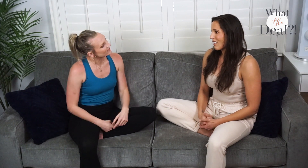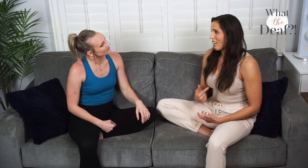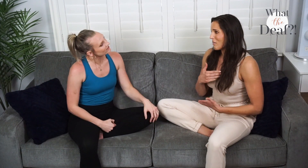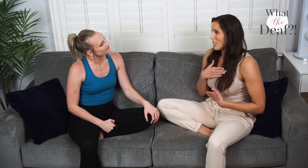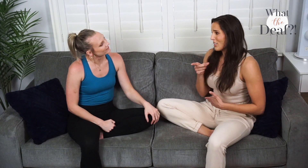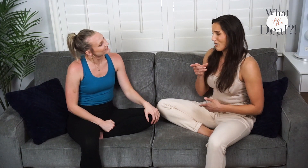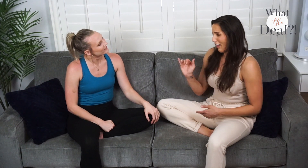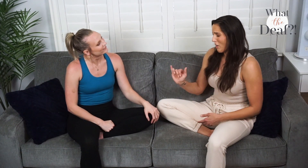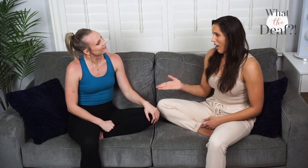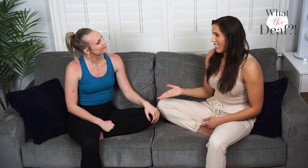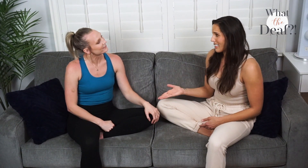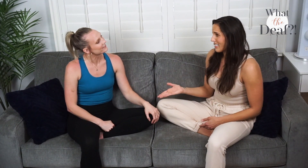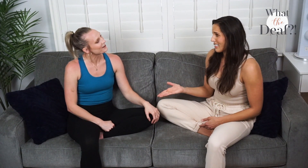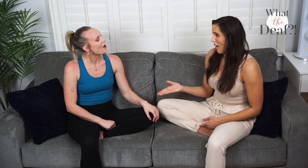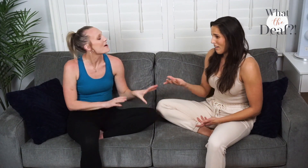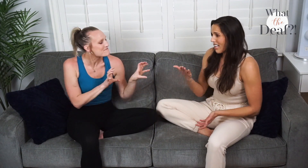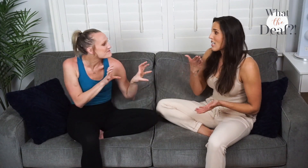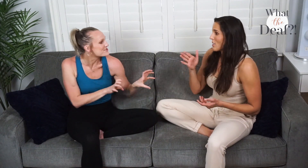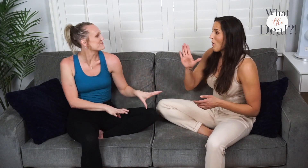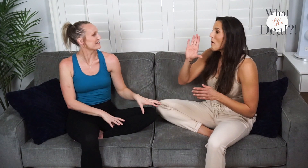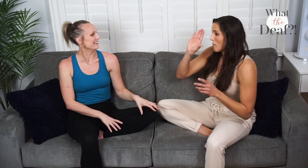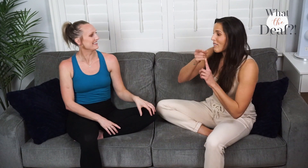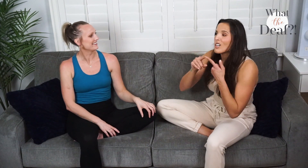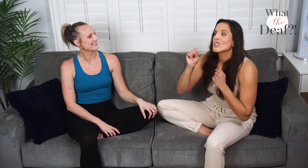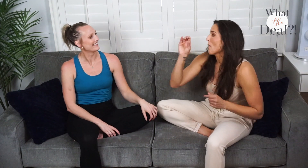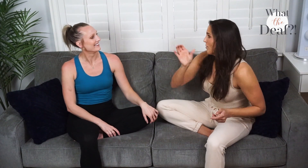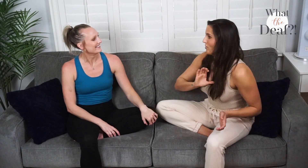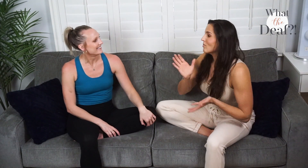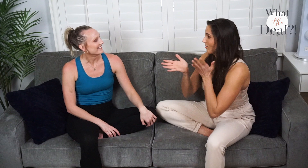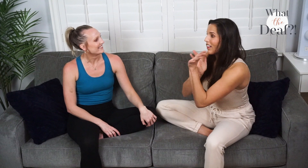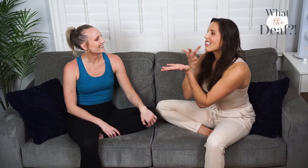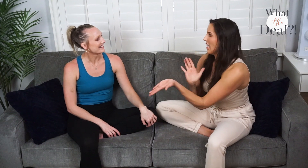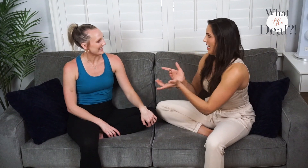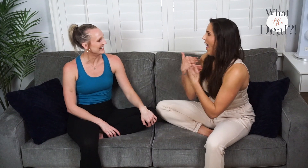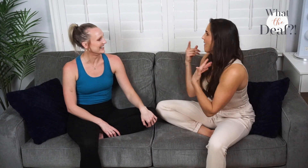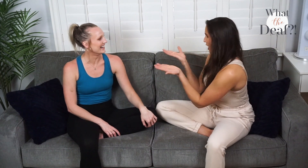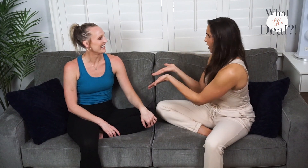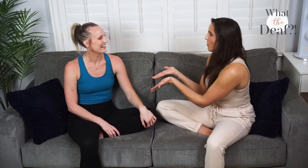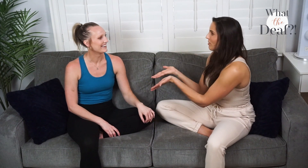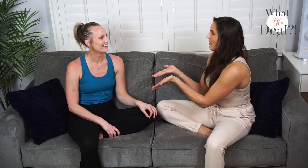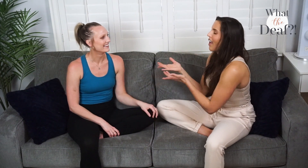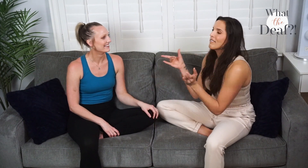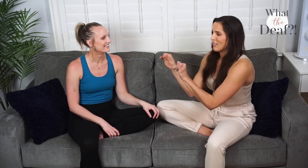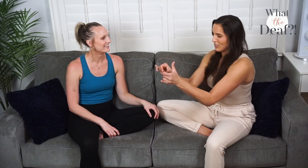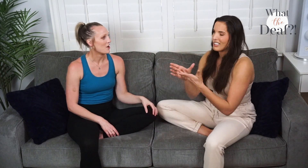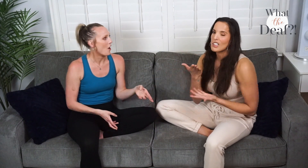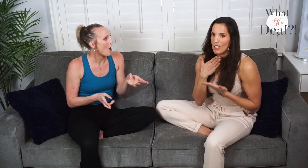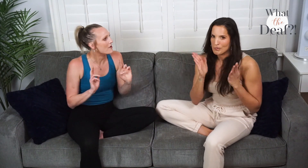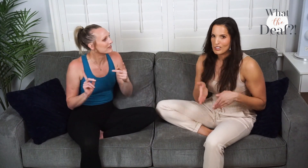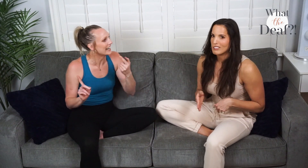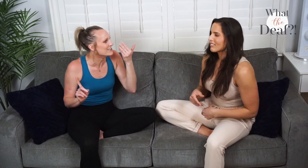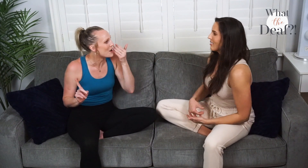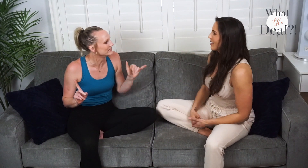Aw, I appreciate you. And likewise! -Aw, Booboo! I mean, your boyfriend is so lucky to have you! I mean, he’s a really good person too.